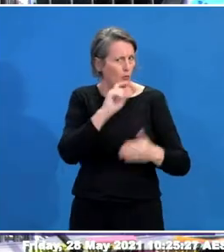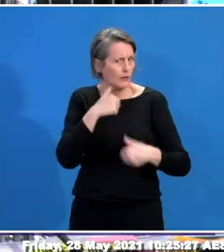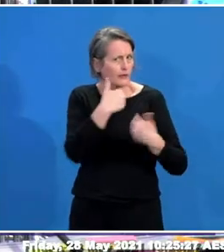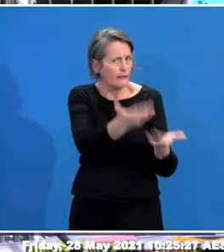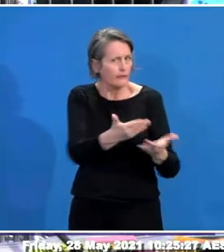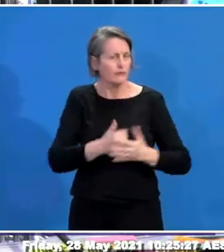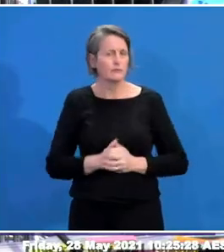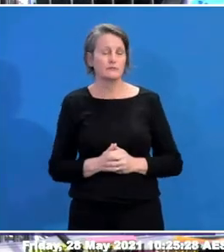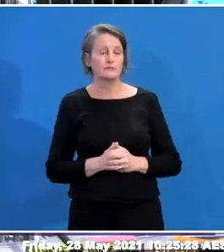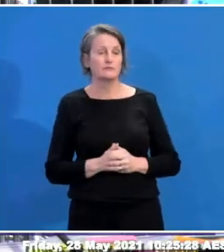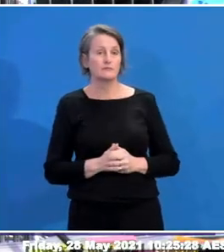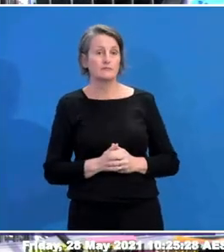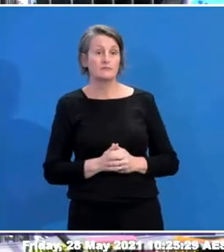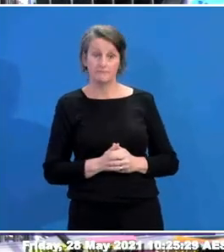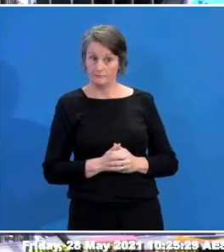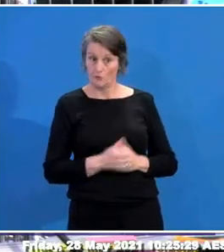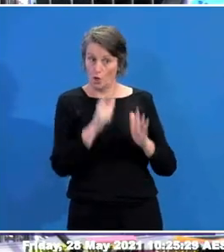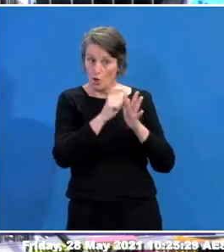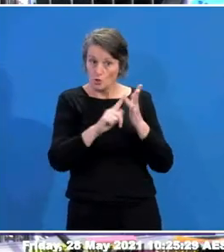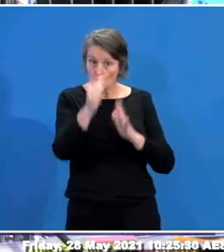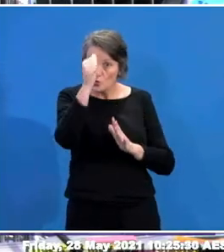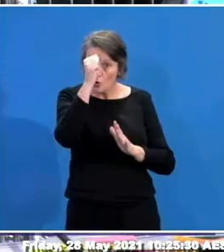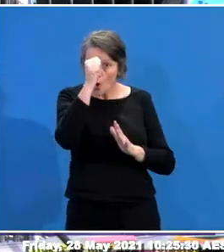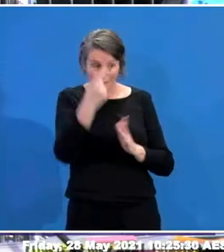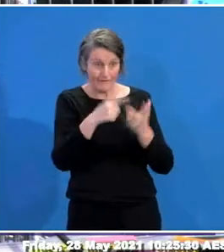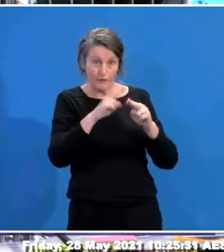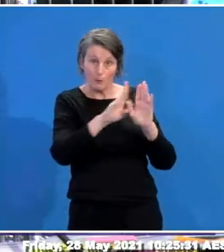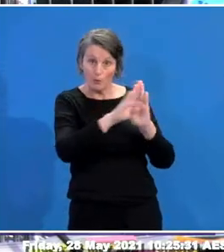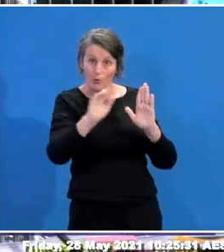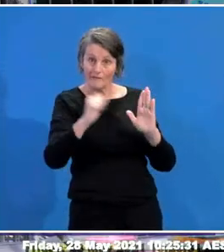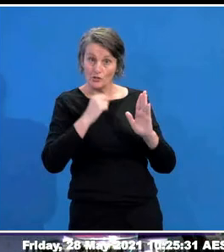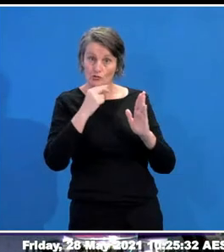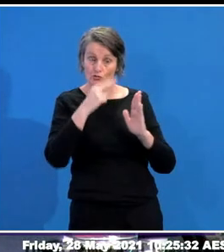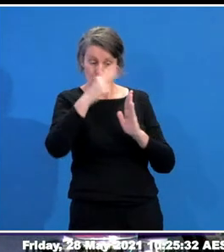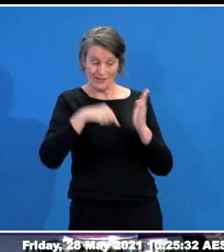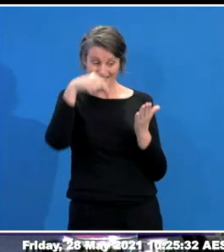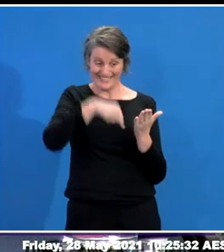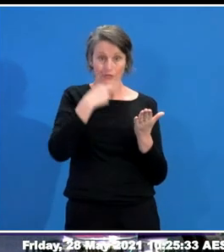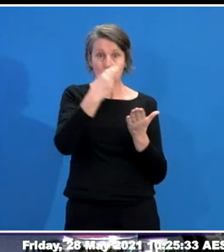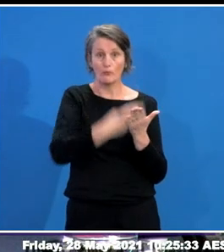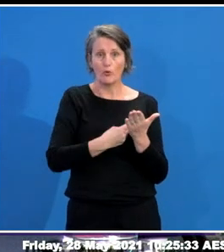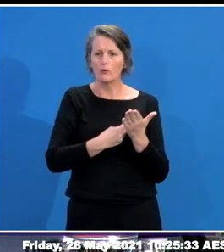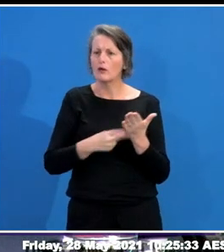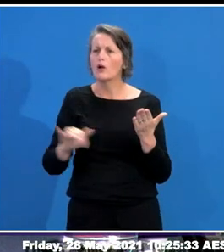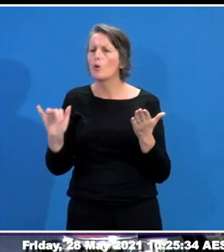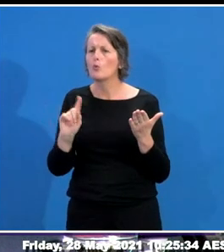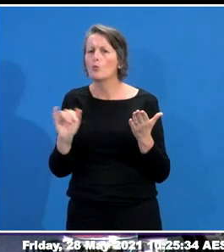Do you know if any members of the Board have ever read this report? Which report? The Piaud report, this first one.